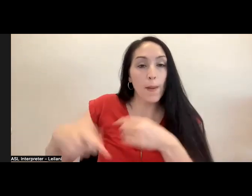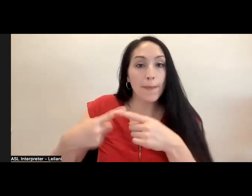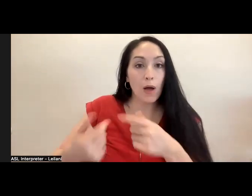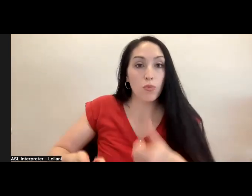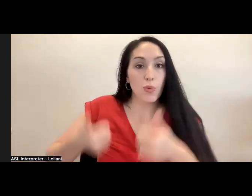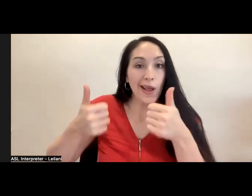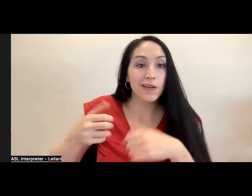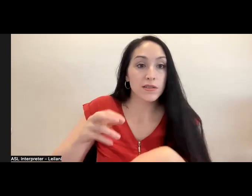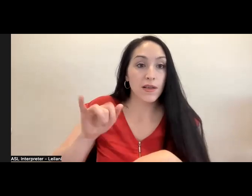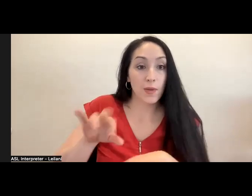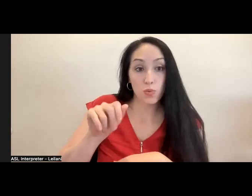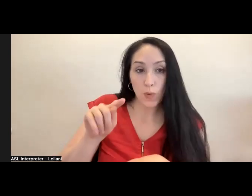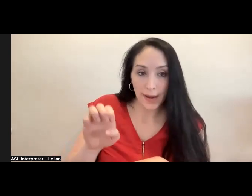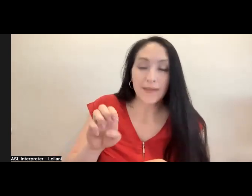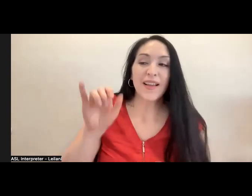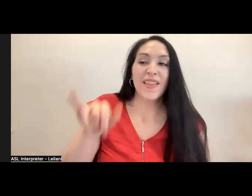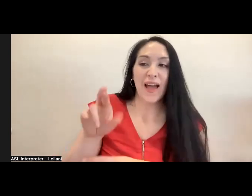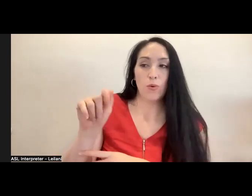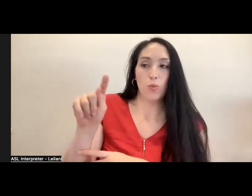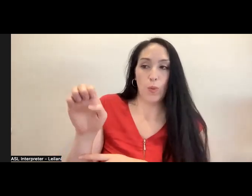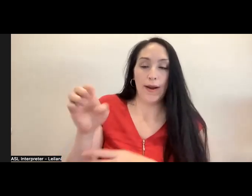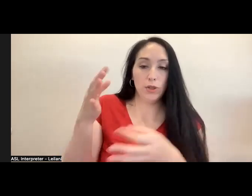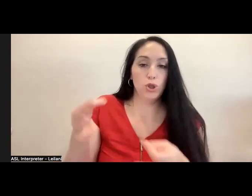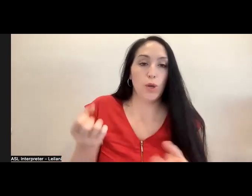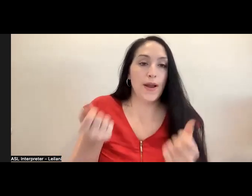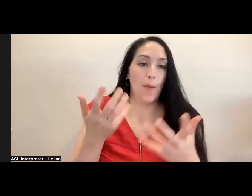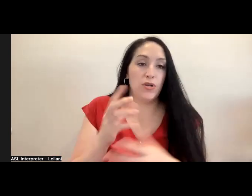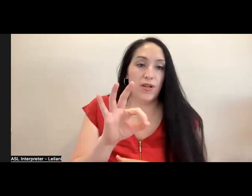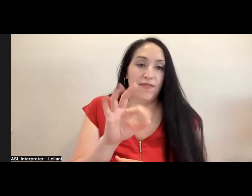11:48:10 So if you think few years ago, I think it was that point 2 5.